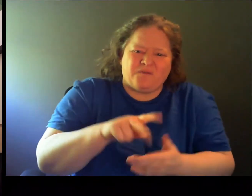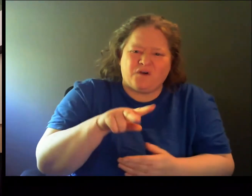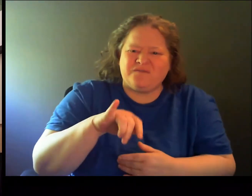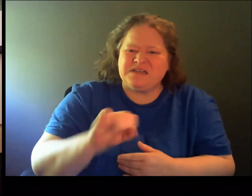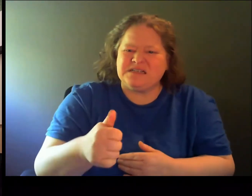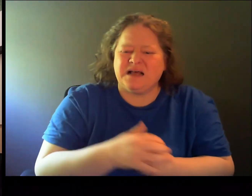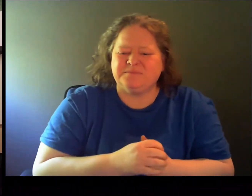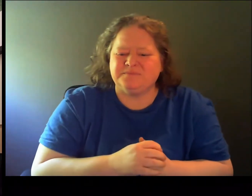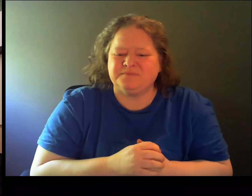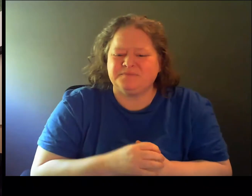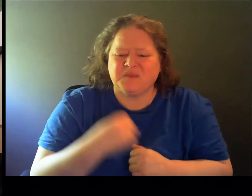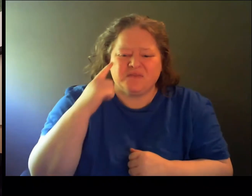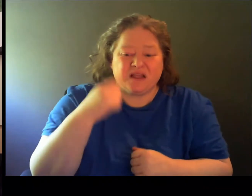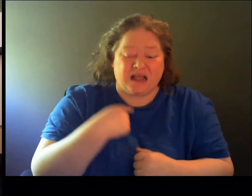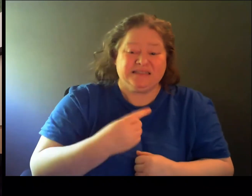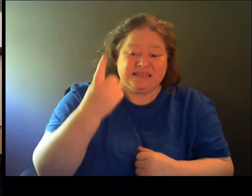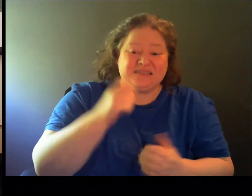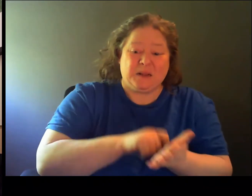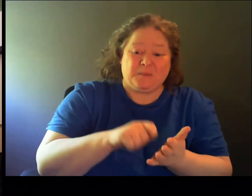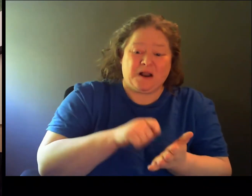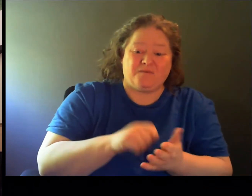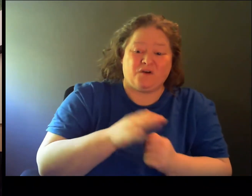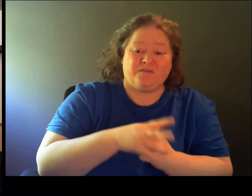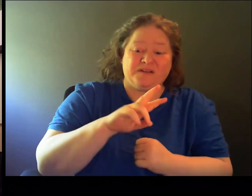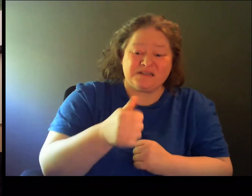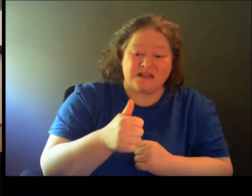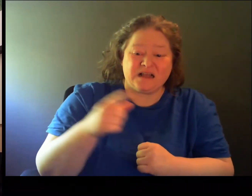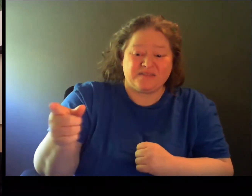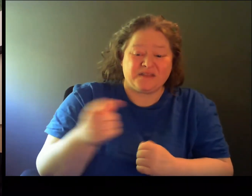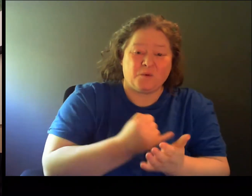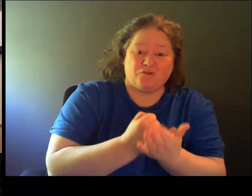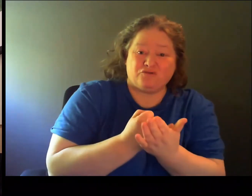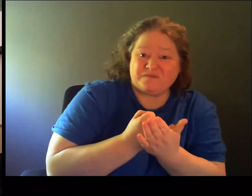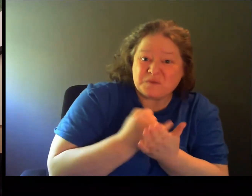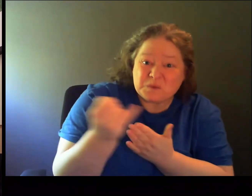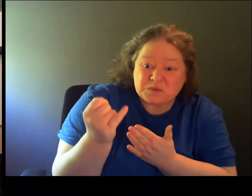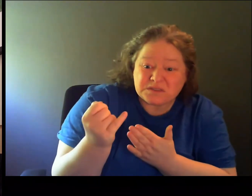before I even started the process of applying for visas.